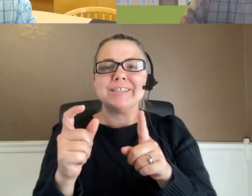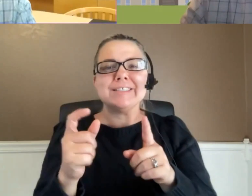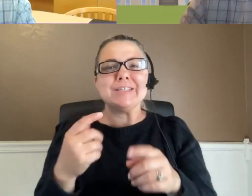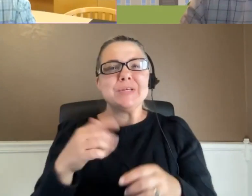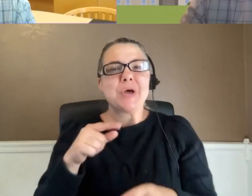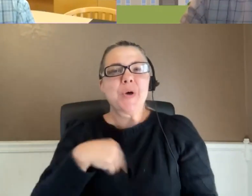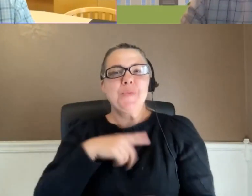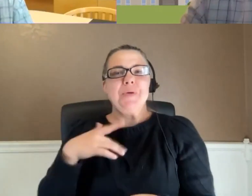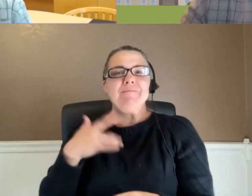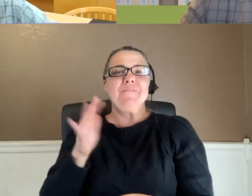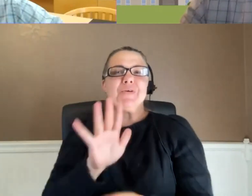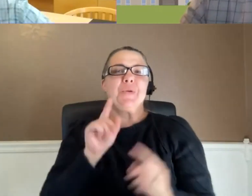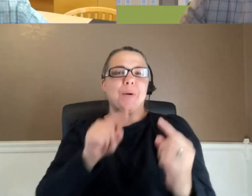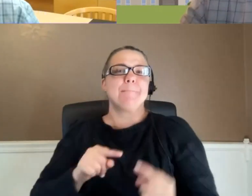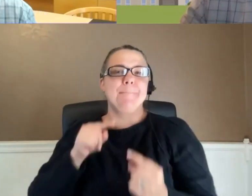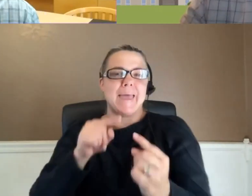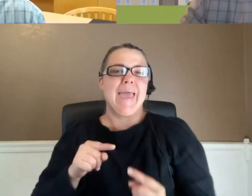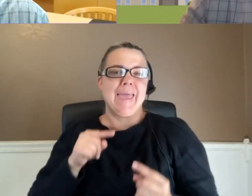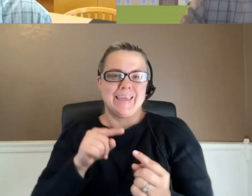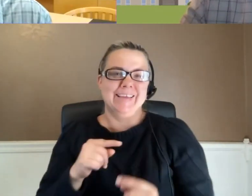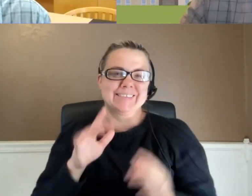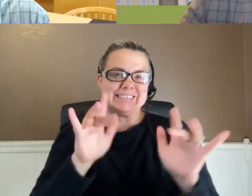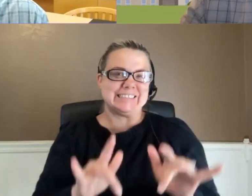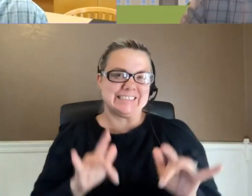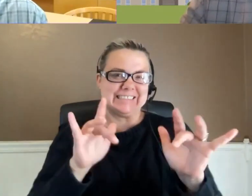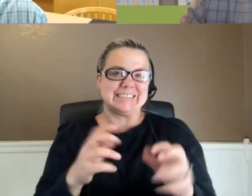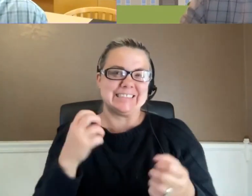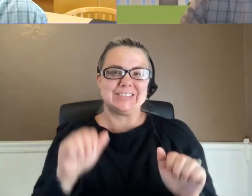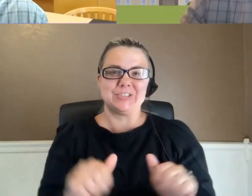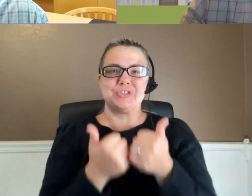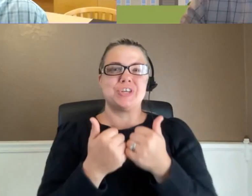that's for sure. I'm sure it was a tough a tough one. Thank you. [Jared]: We appreciate